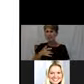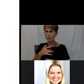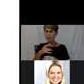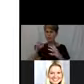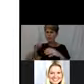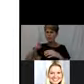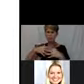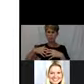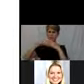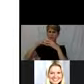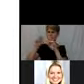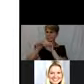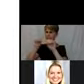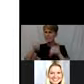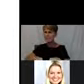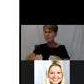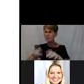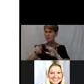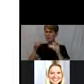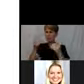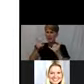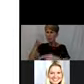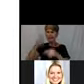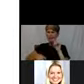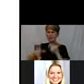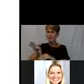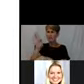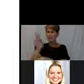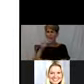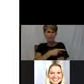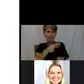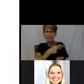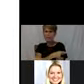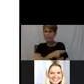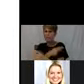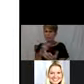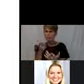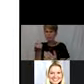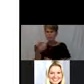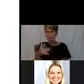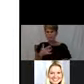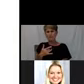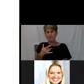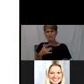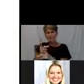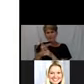that we can't even find them in it anymore. So we believe that the care should really be guided